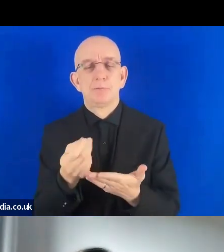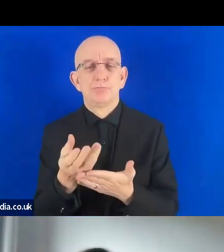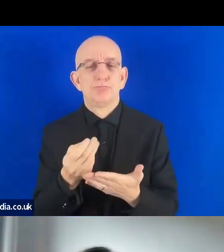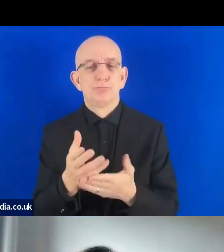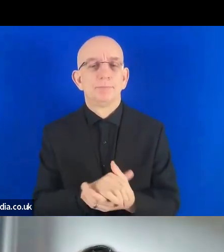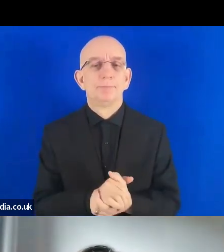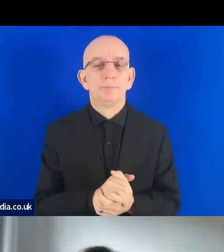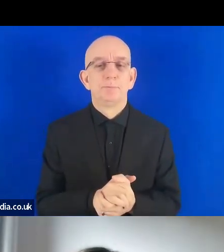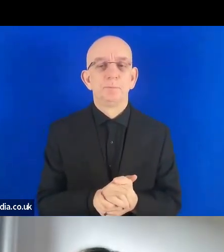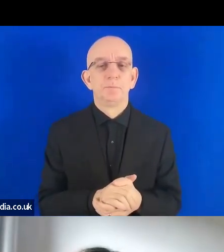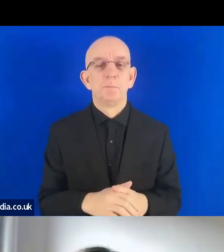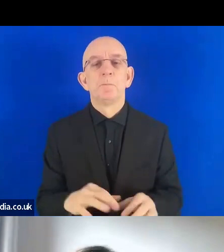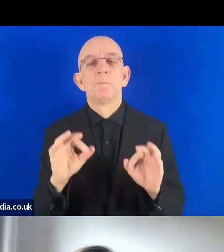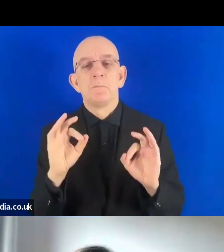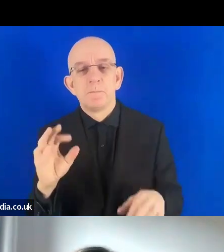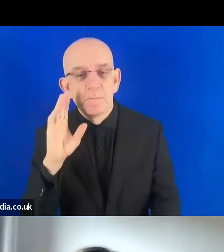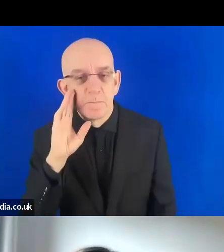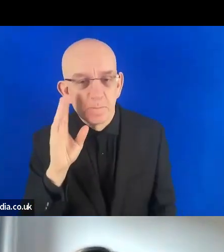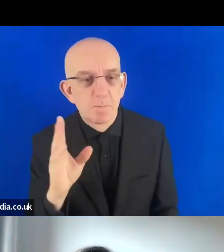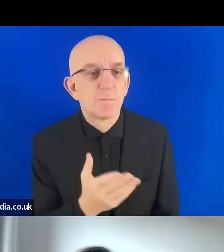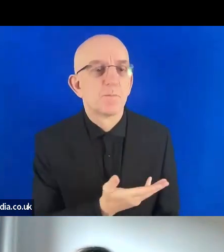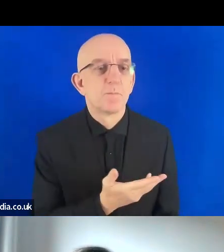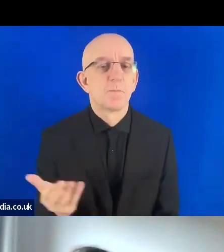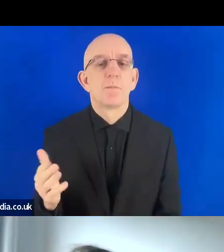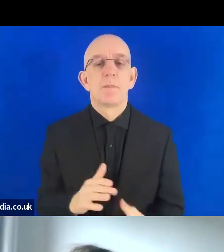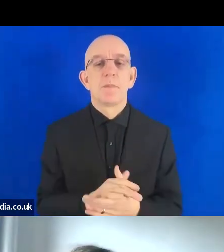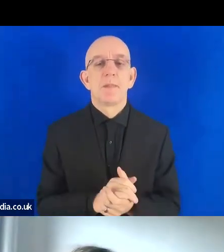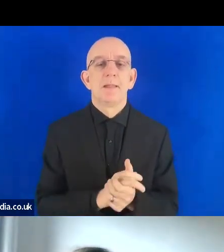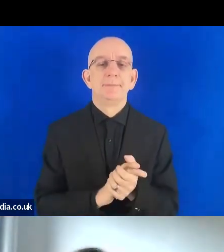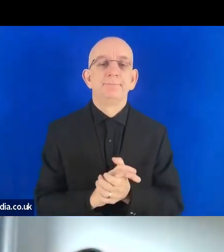Okay. There's going to be first aid and the forum